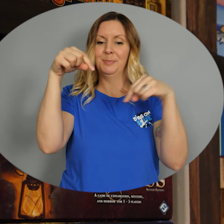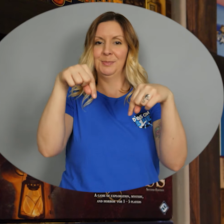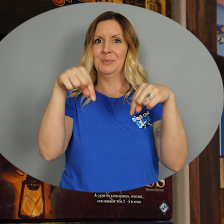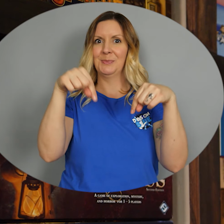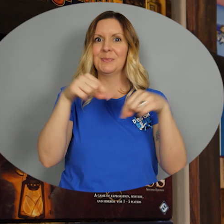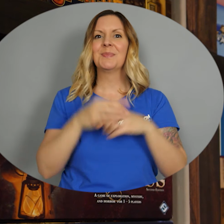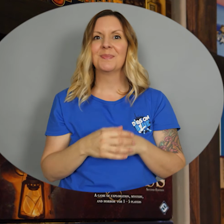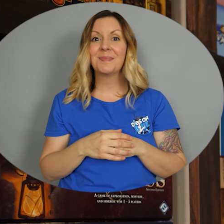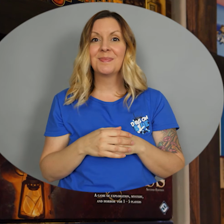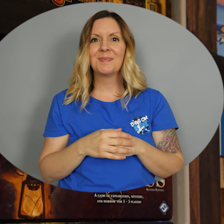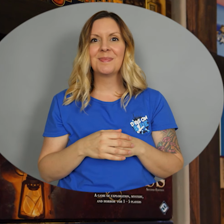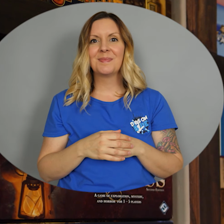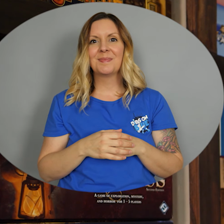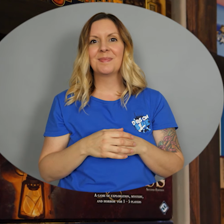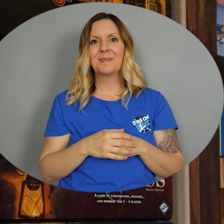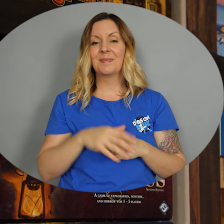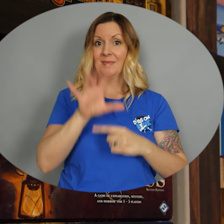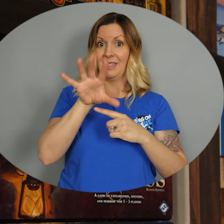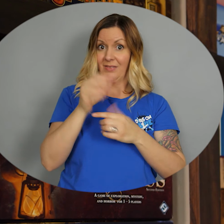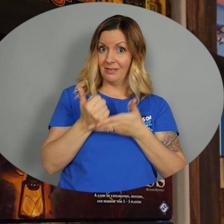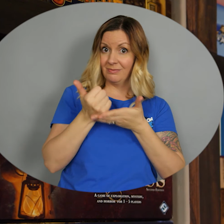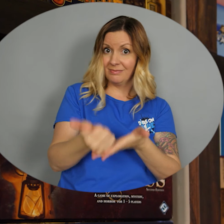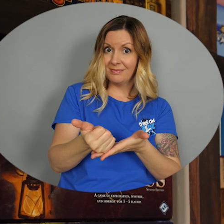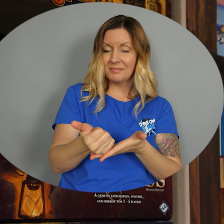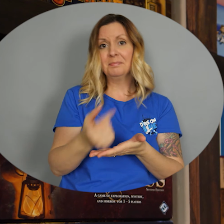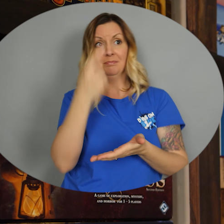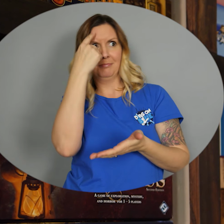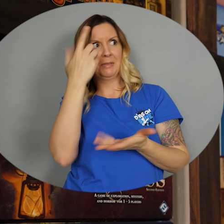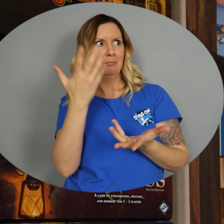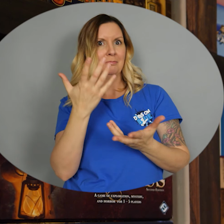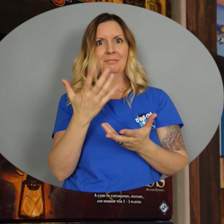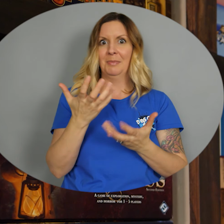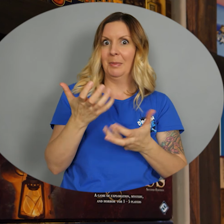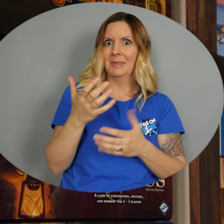to in the description below. And if you found this video helpful, please consider giving